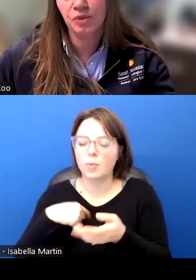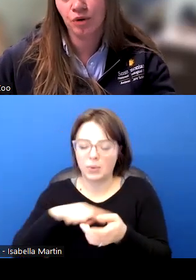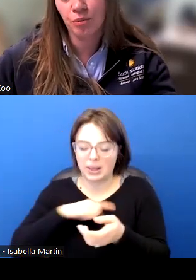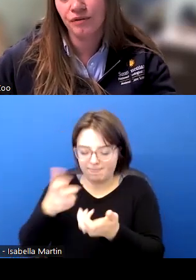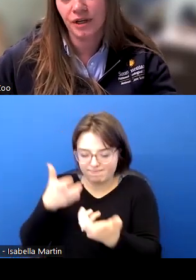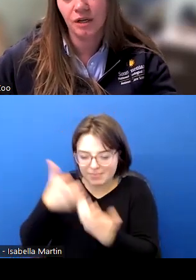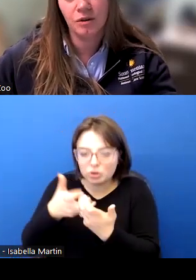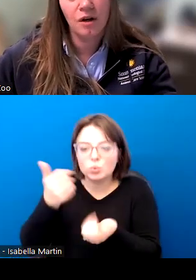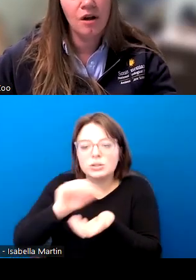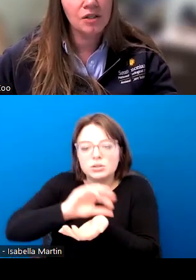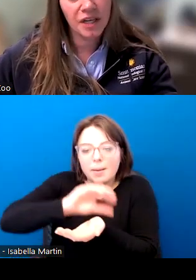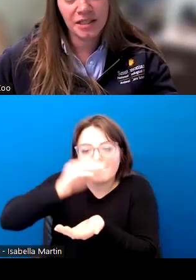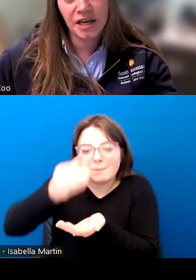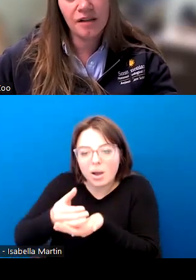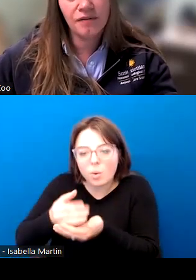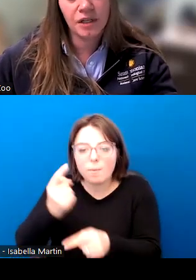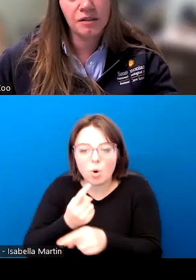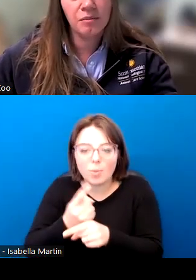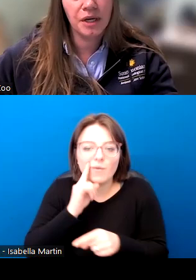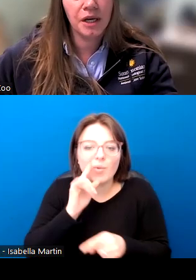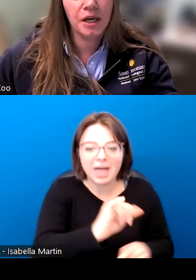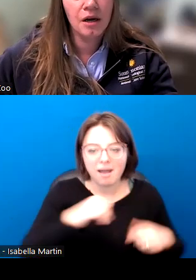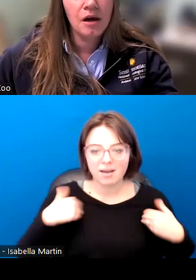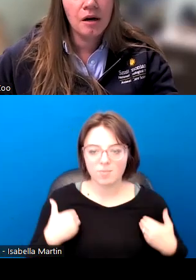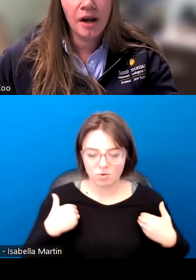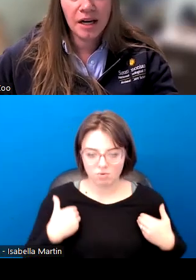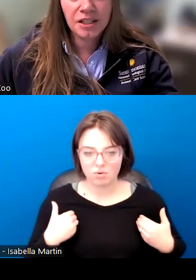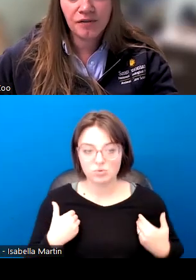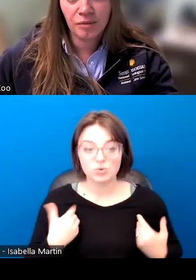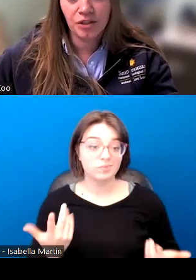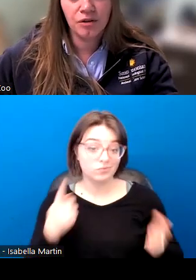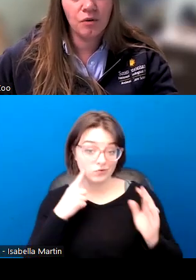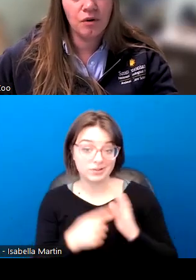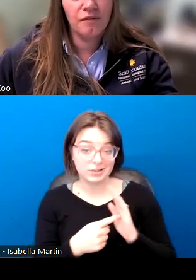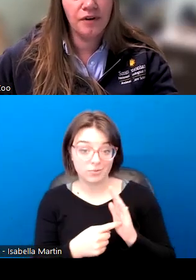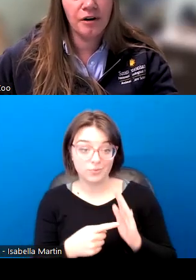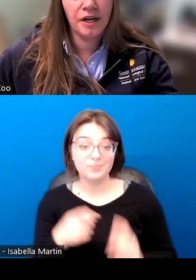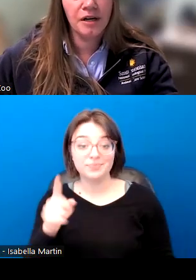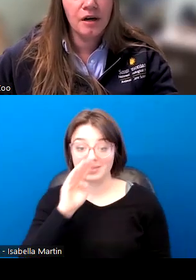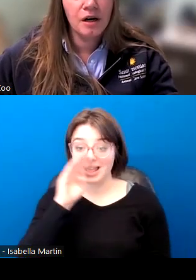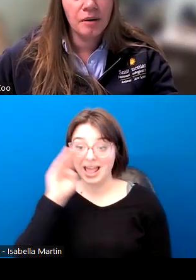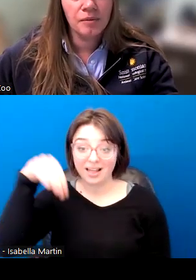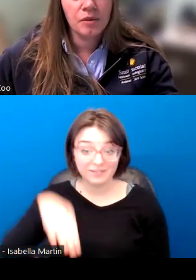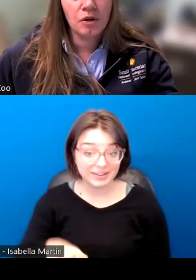appropriate for that animal. So in the case of the elephant being a hindi gut fermenter or very um